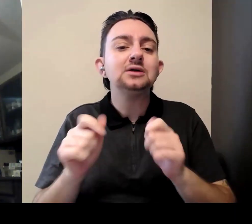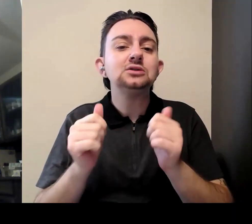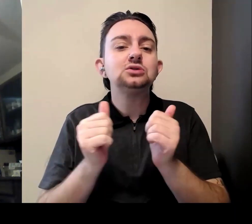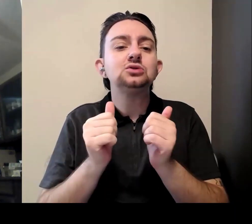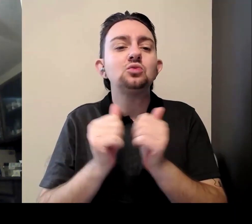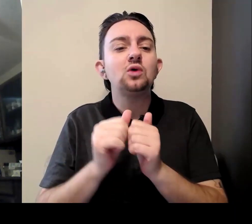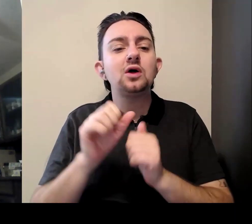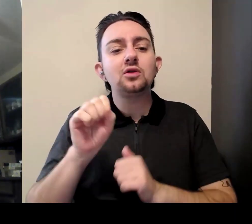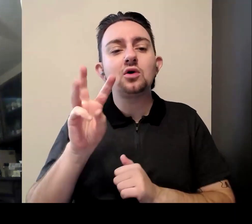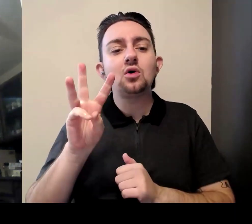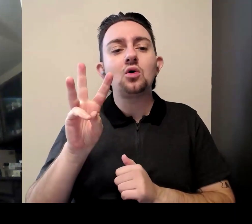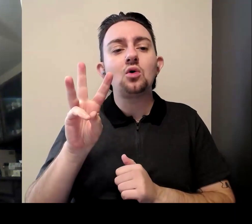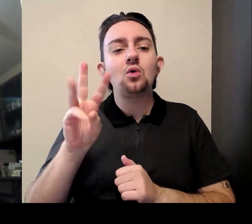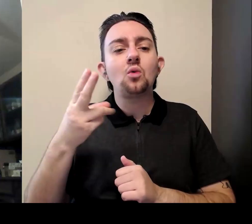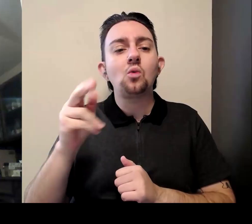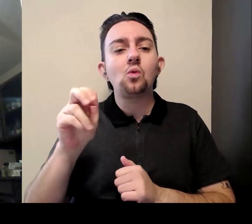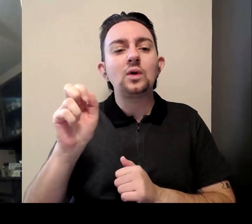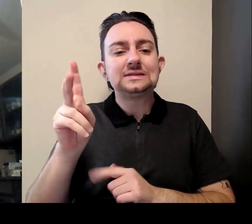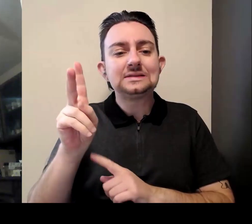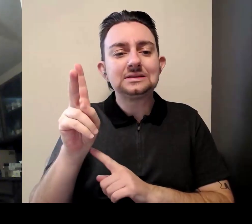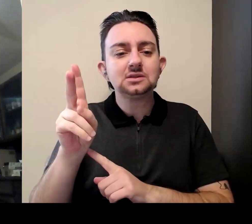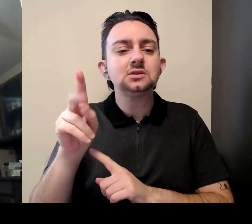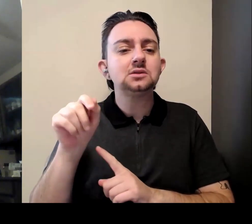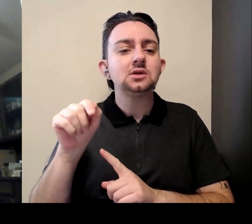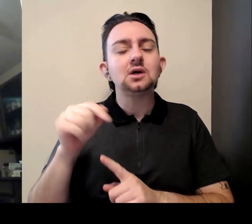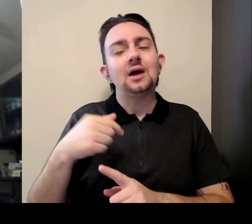And that's the test with which I'm most familiar.